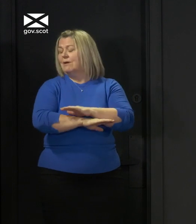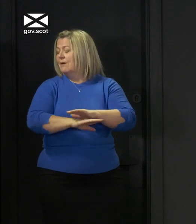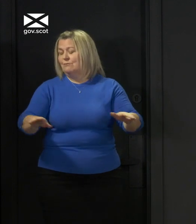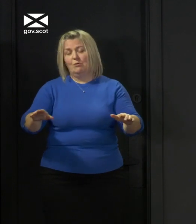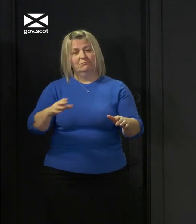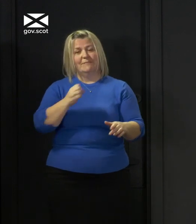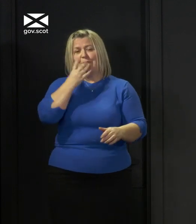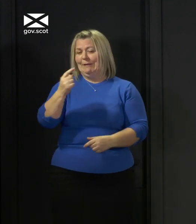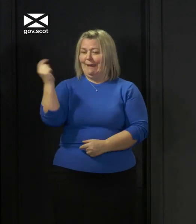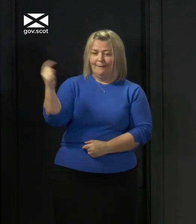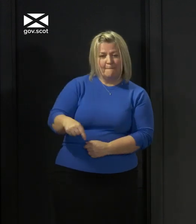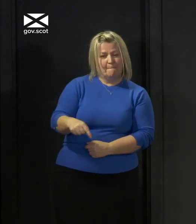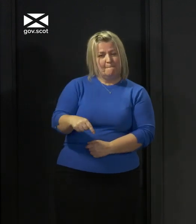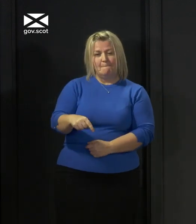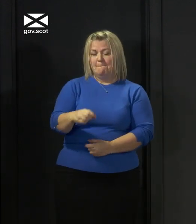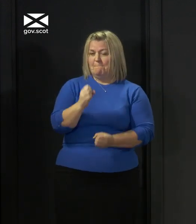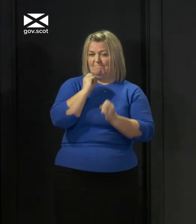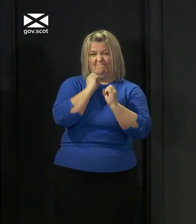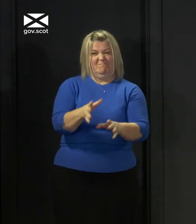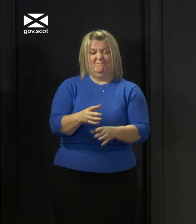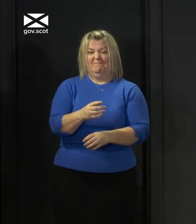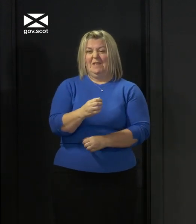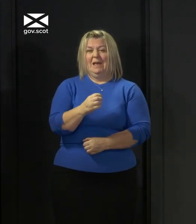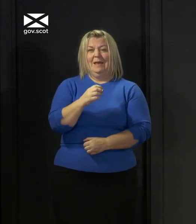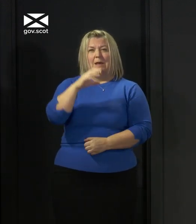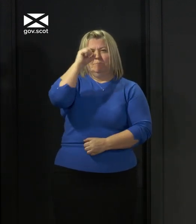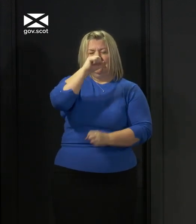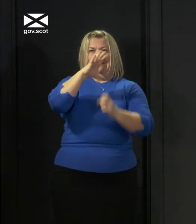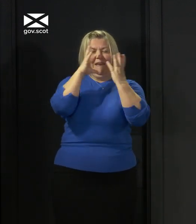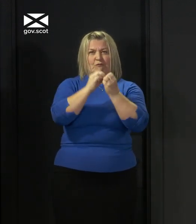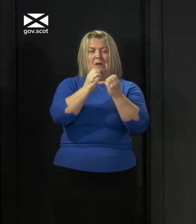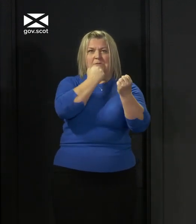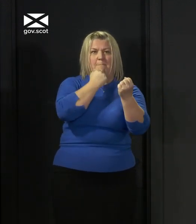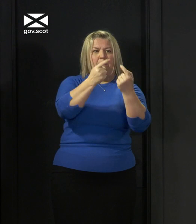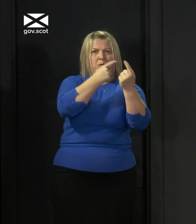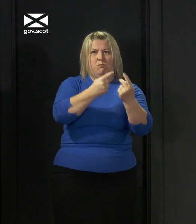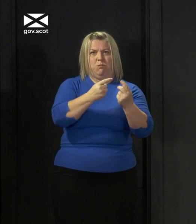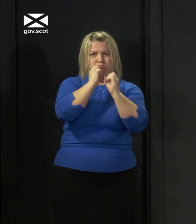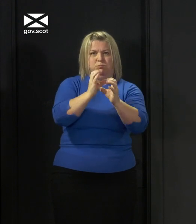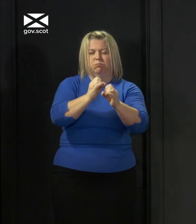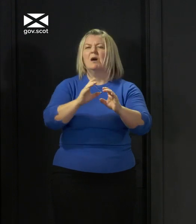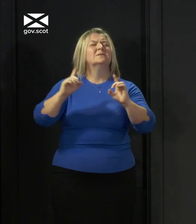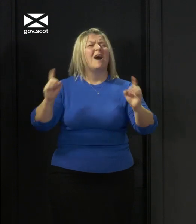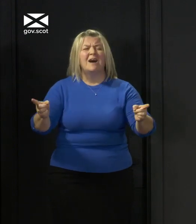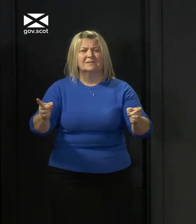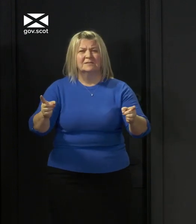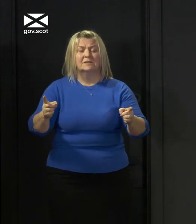trying to impart proper information trying to memorize all of these precise figures we have all of these figures they are monitored daily and we'll